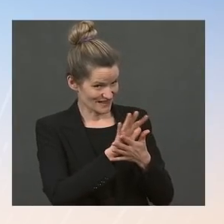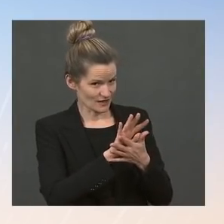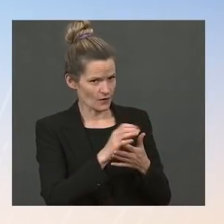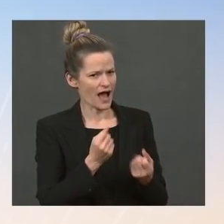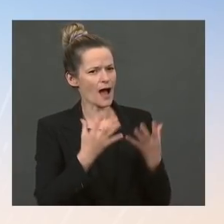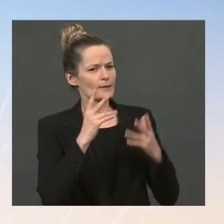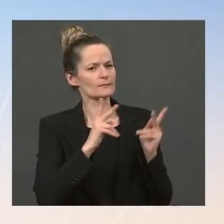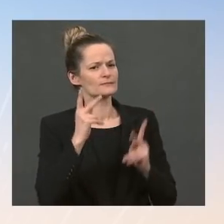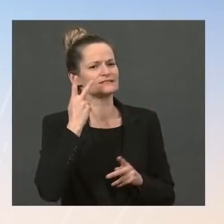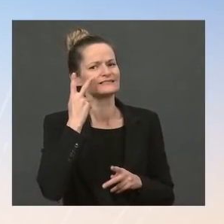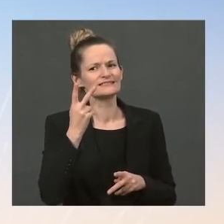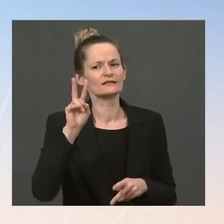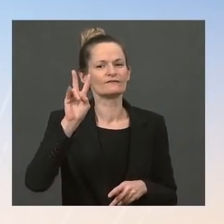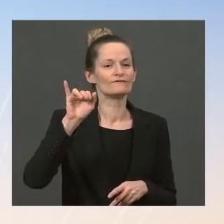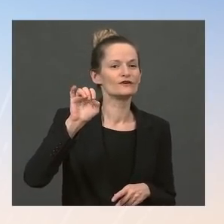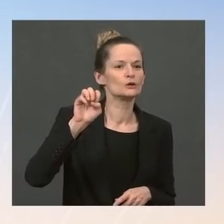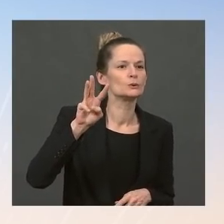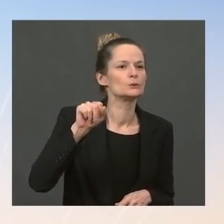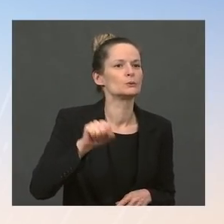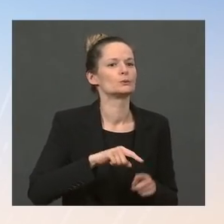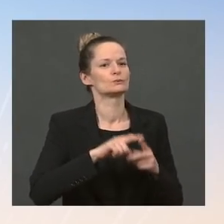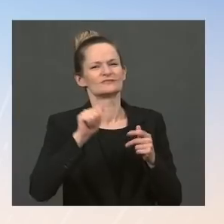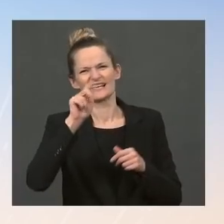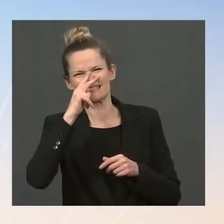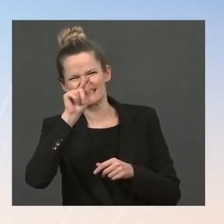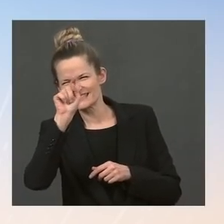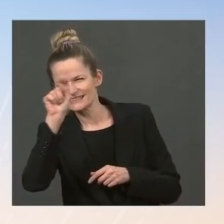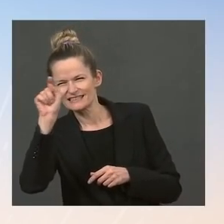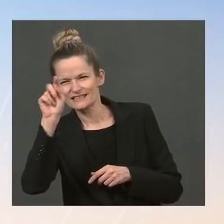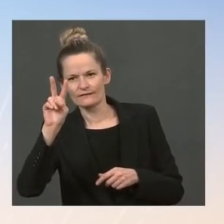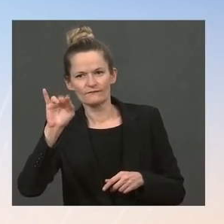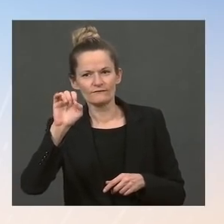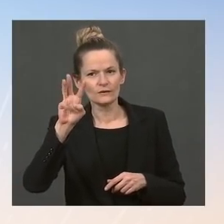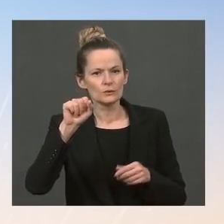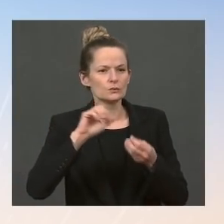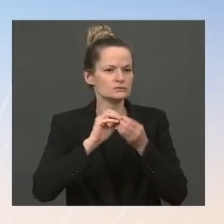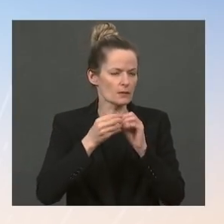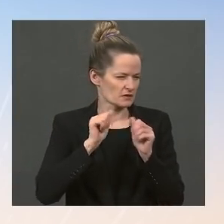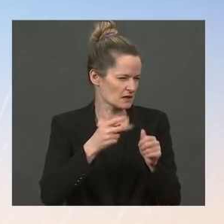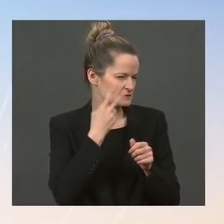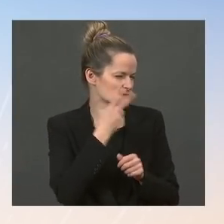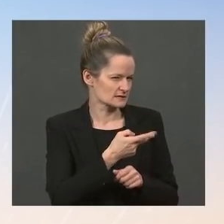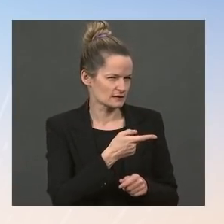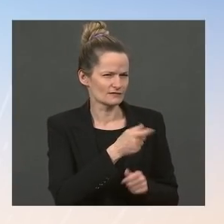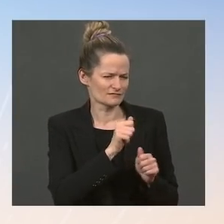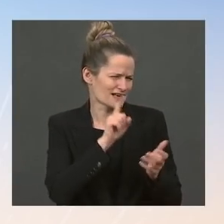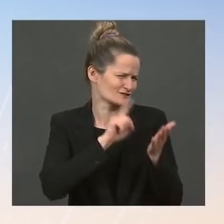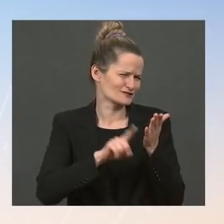The Press: Just to follow up on China and the TPP. You mentioned that the U.S. is looking at a range of options